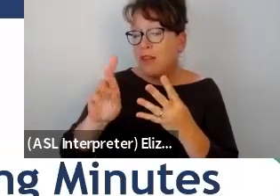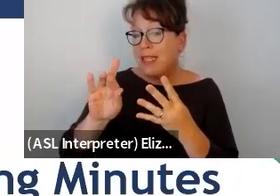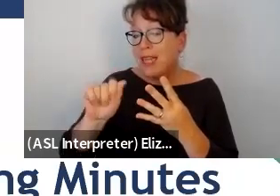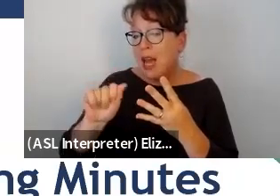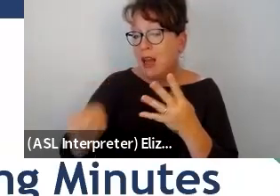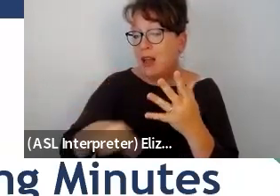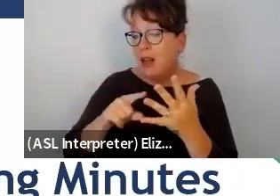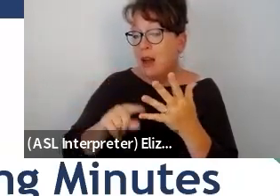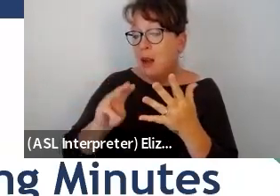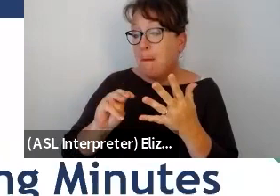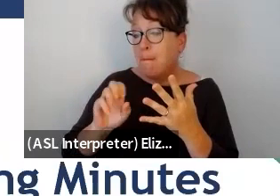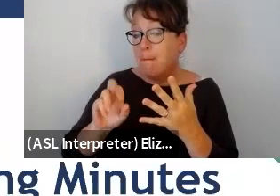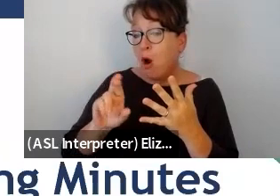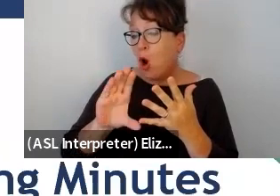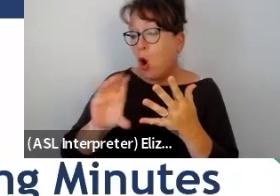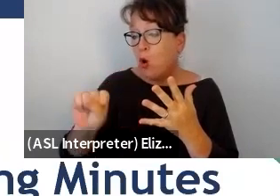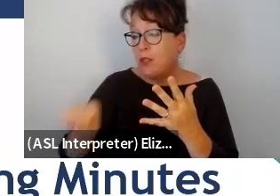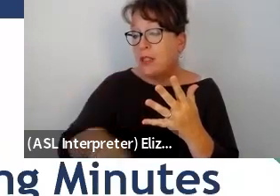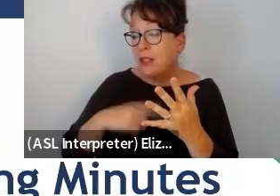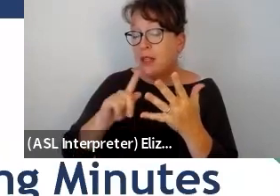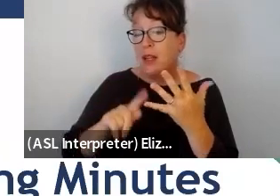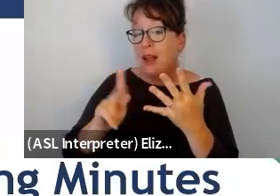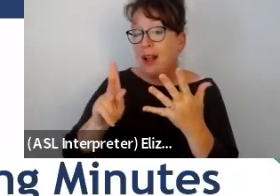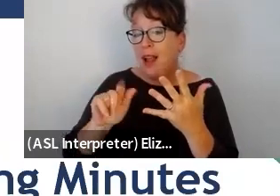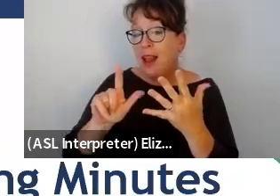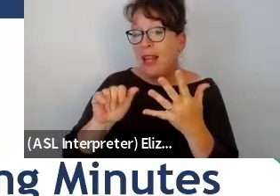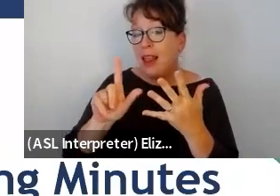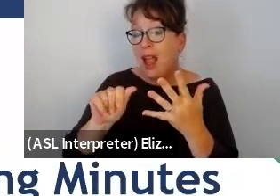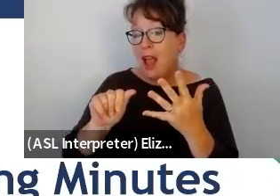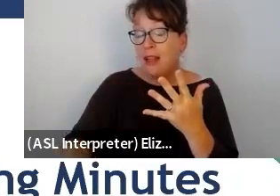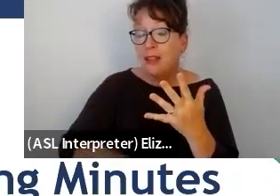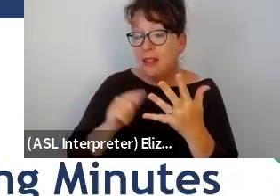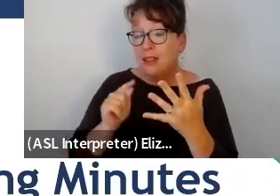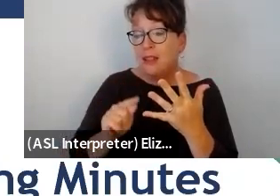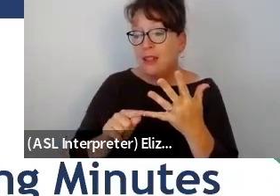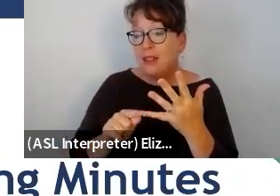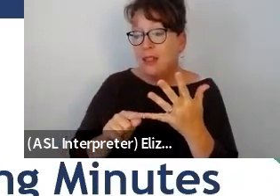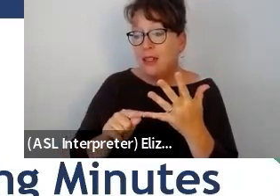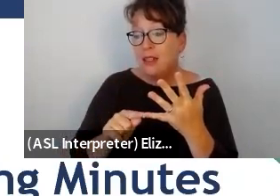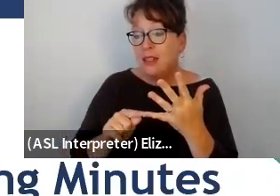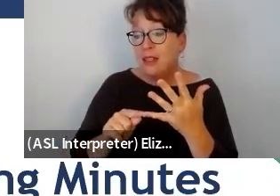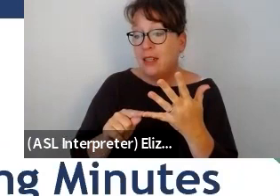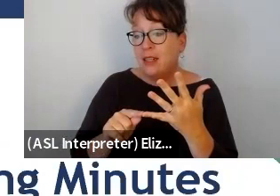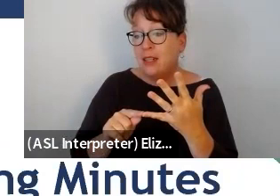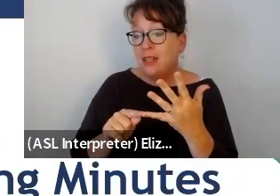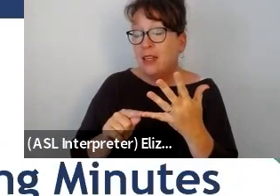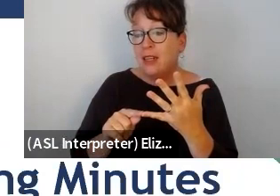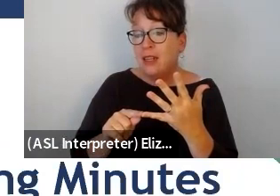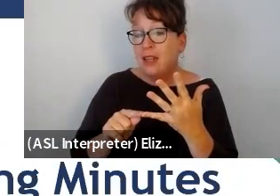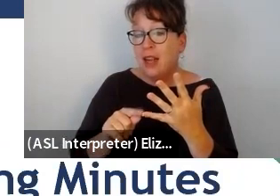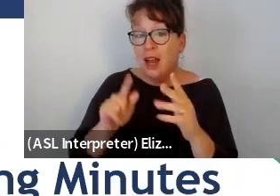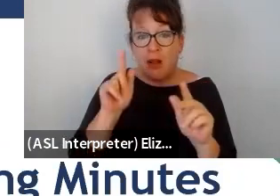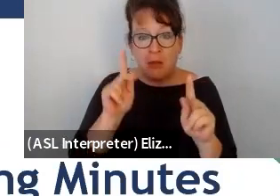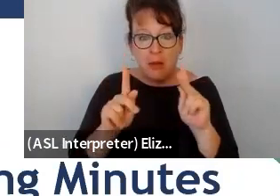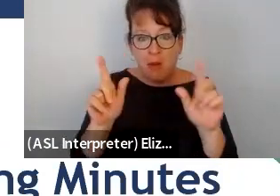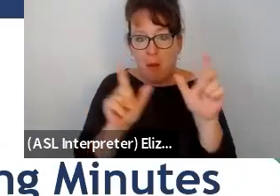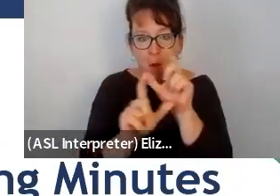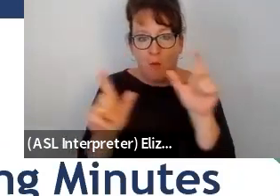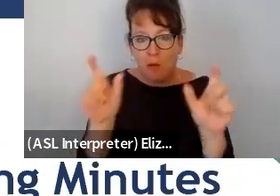work at or near ports. And just so it's clear is that at the end of the day, that is one of our key